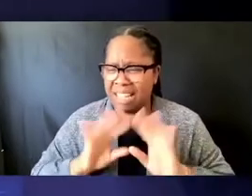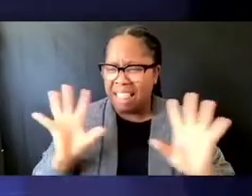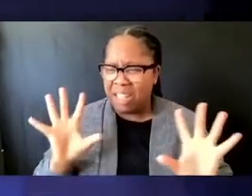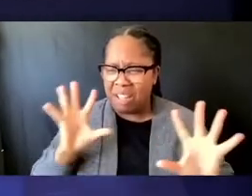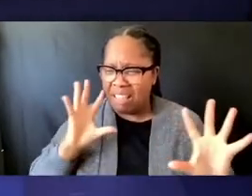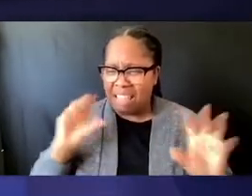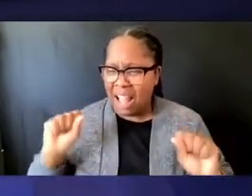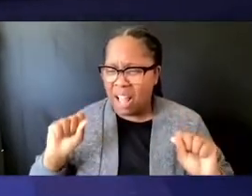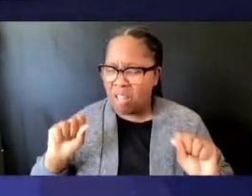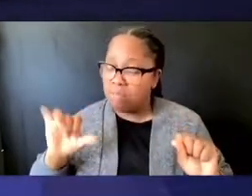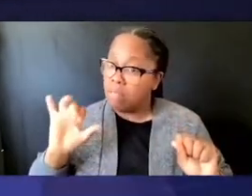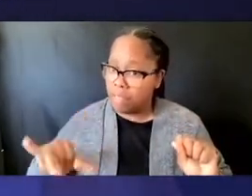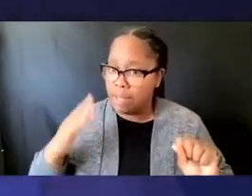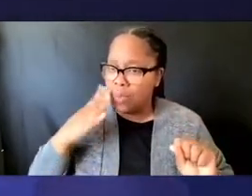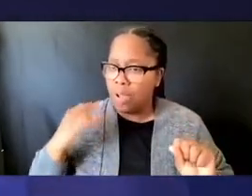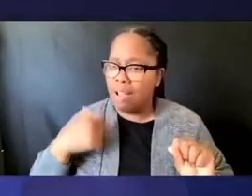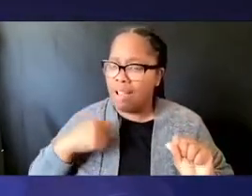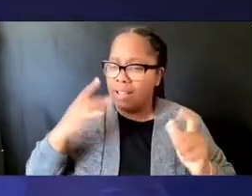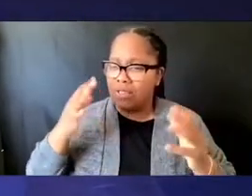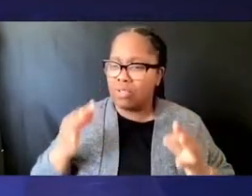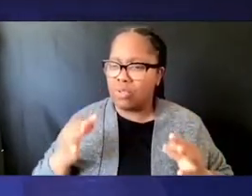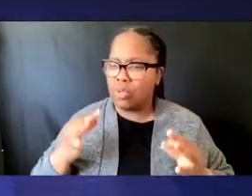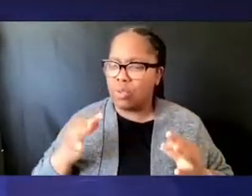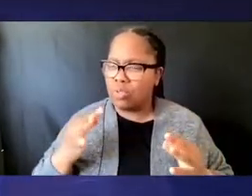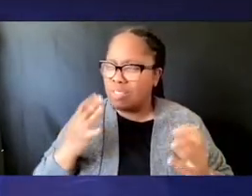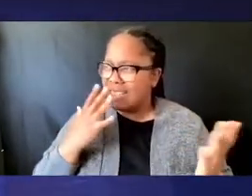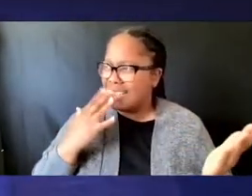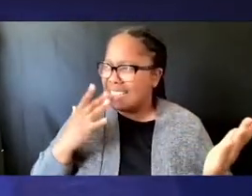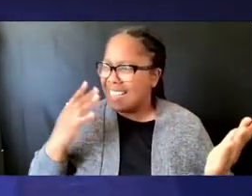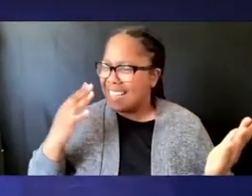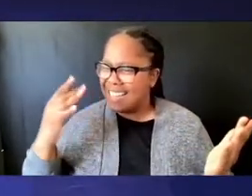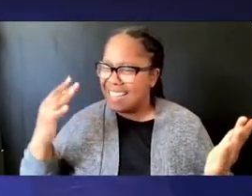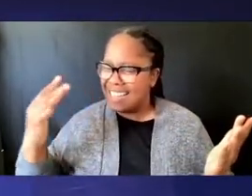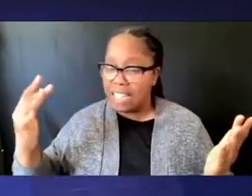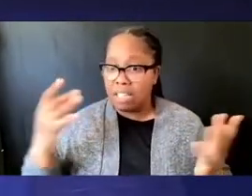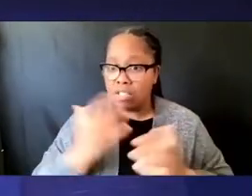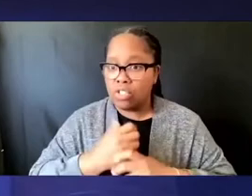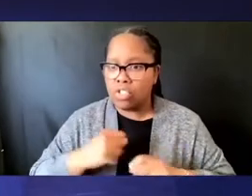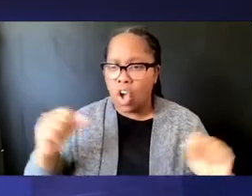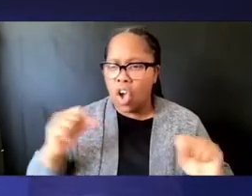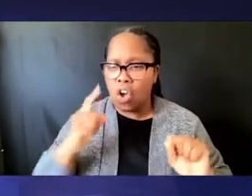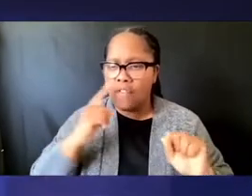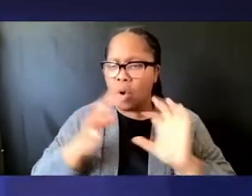So, that is why I choose to sing, to sing a song of redemption. (gasping)